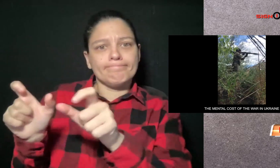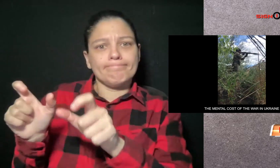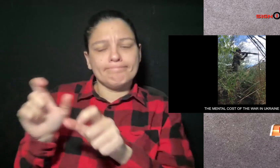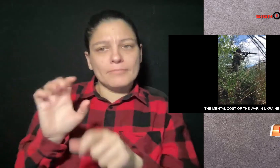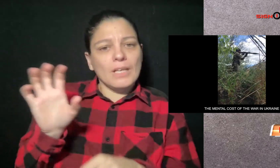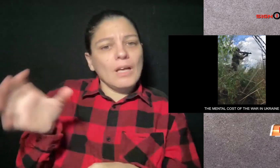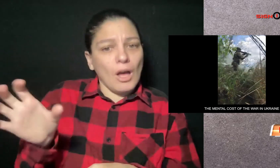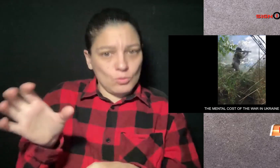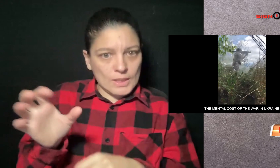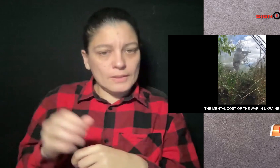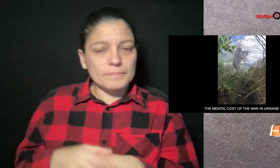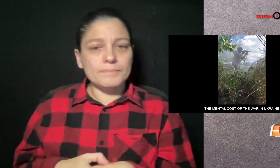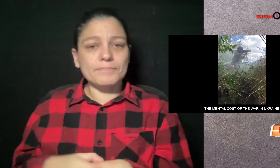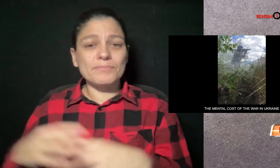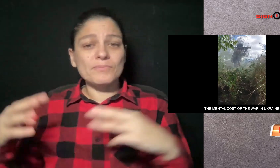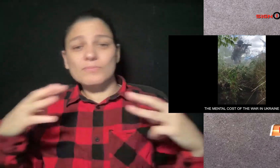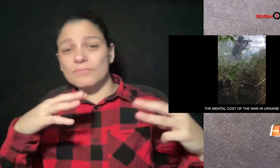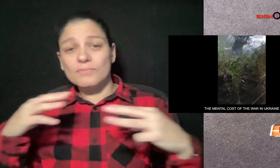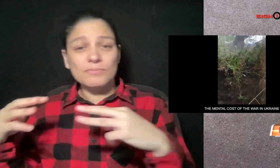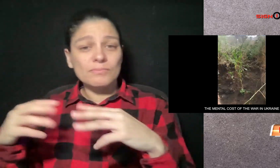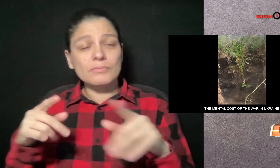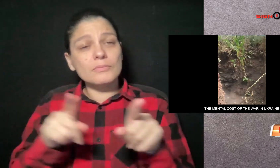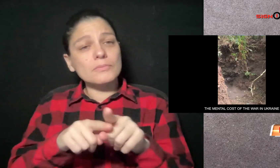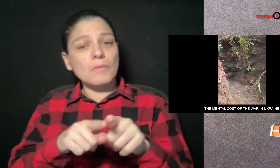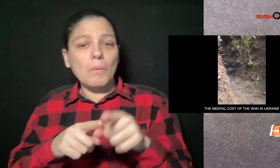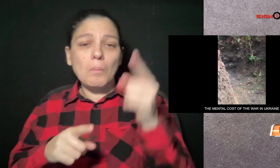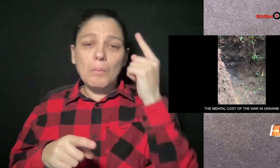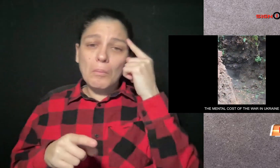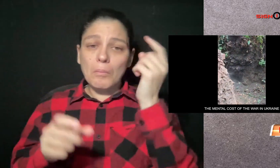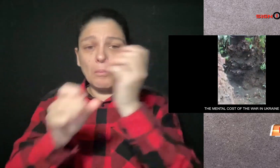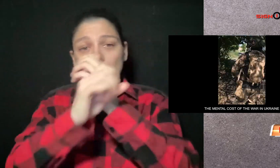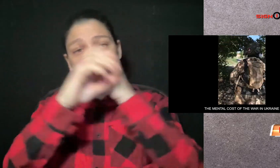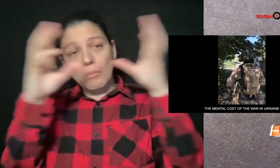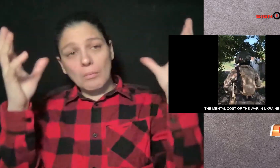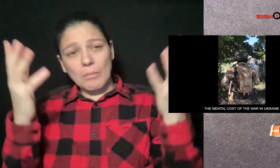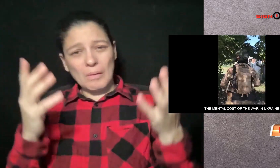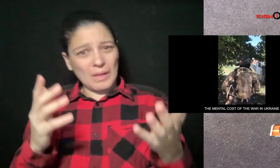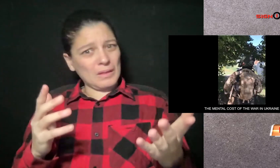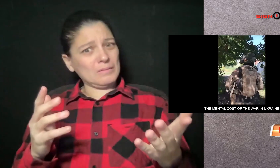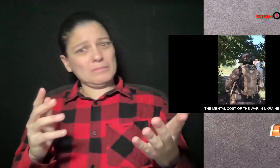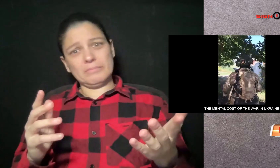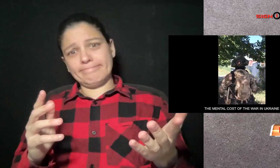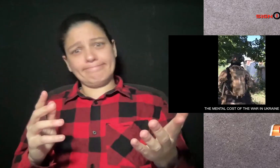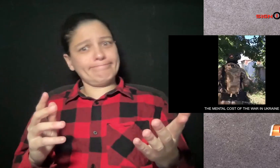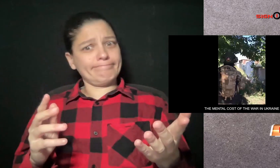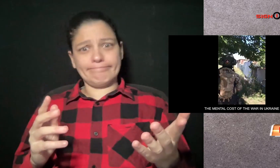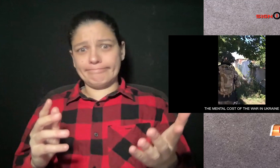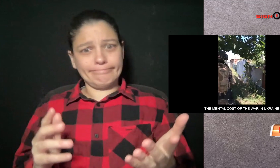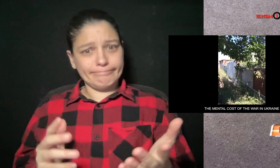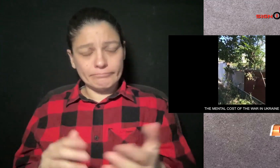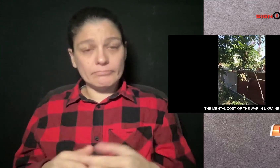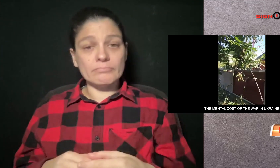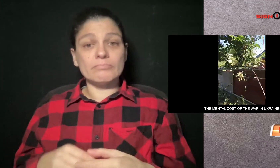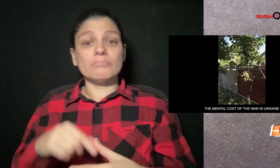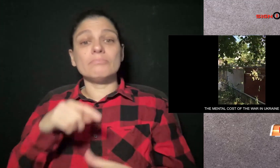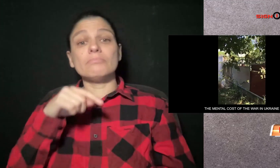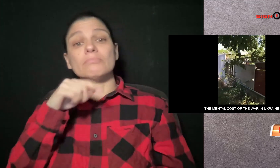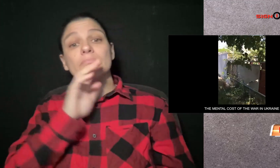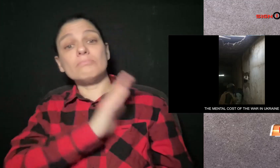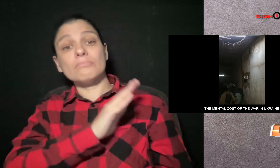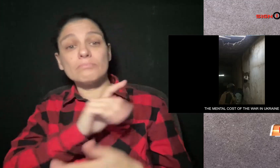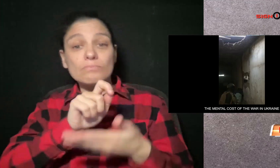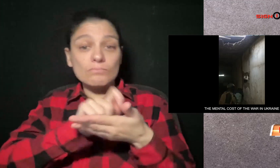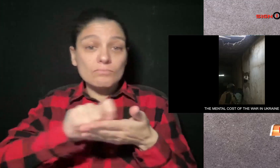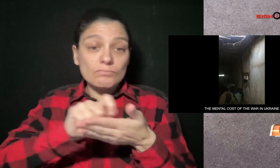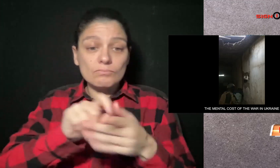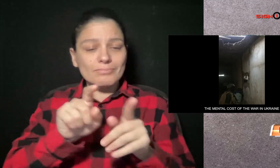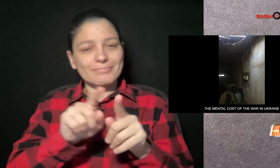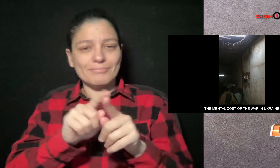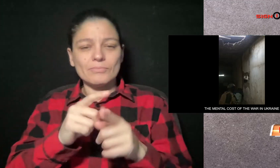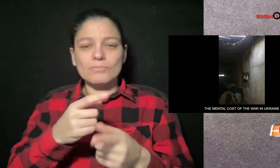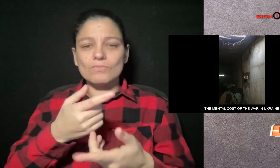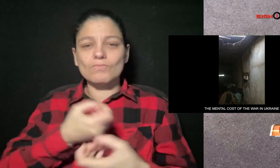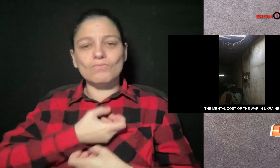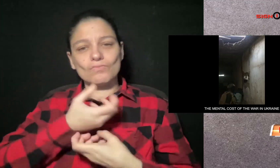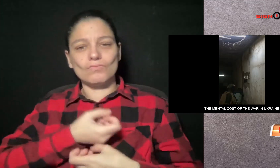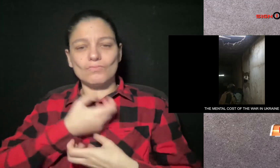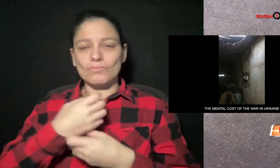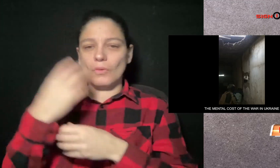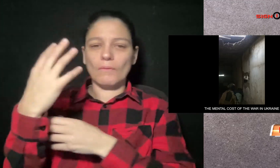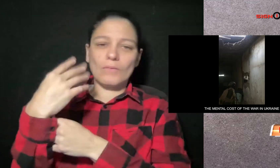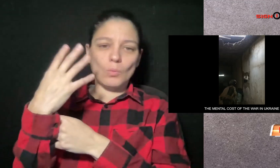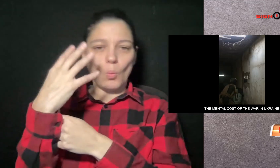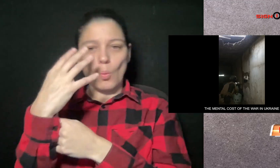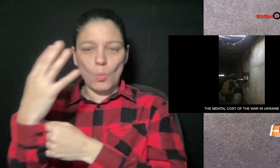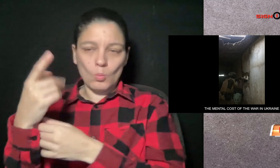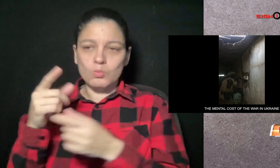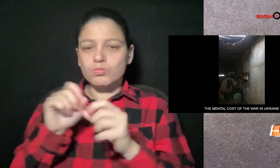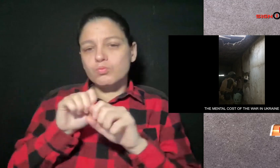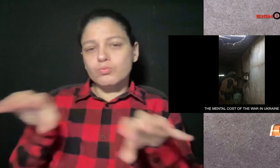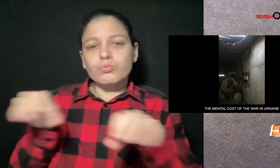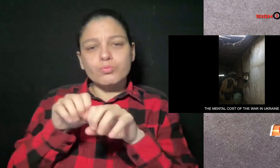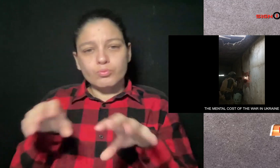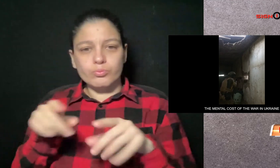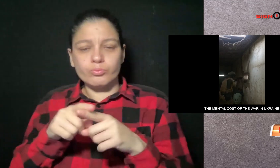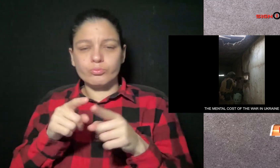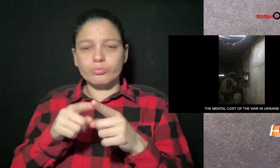his country but the war turned out to be nothing like Akula imagined in his video diary he